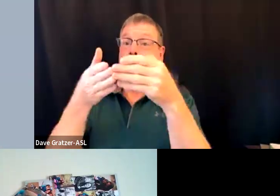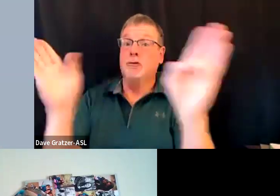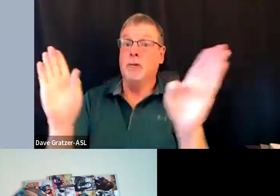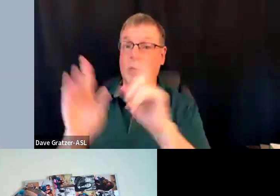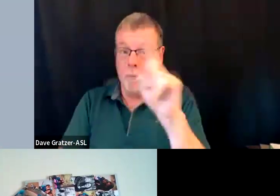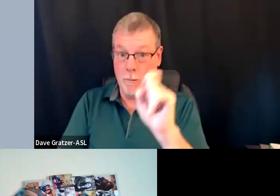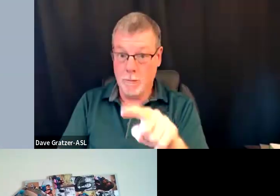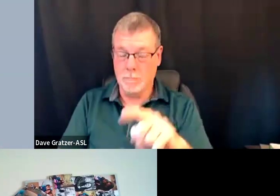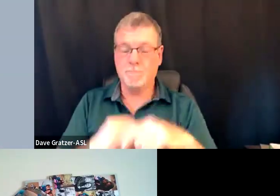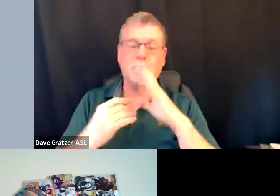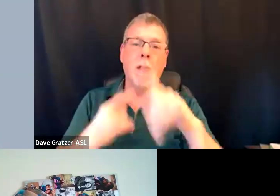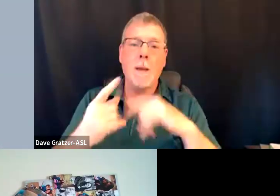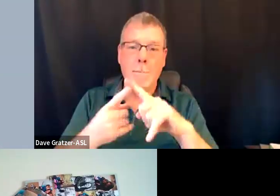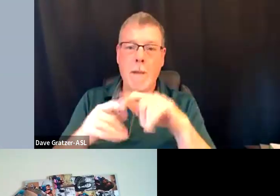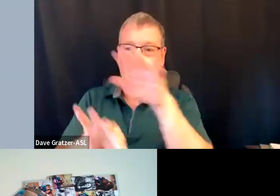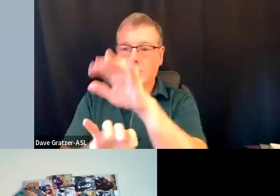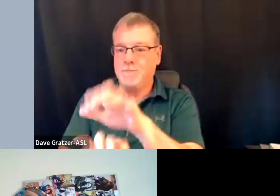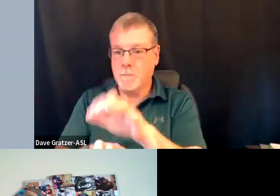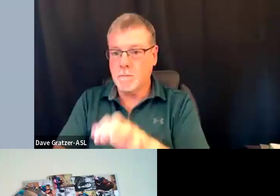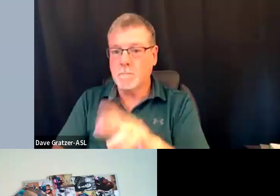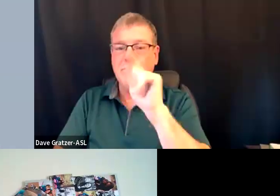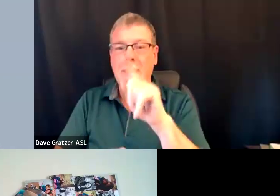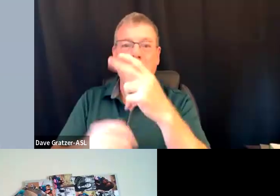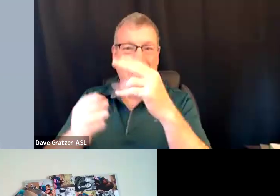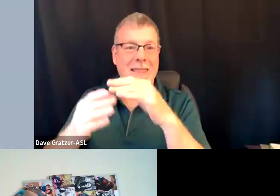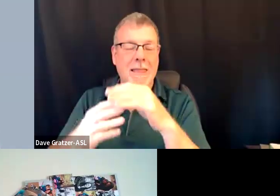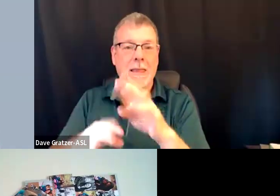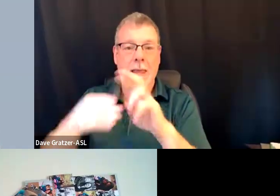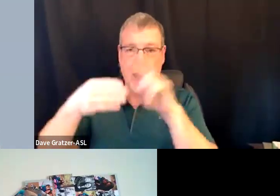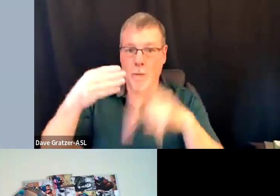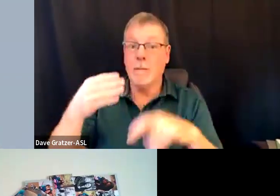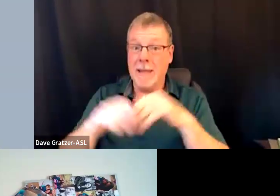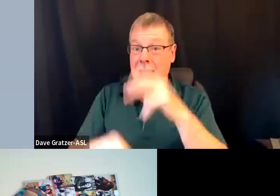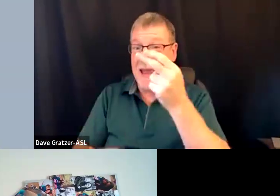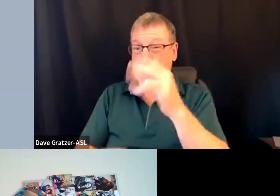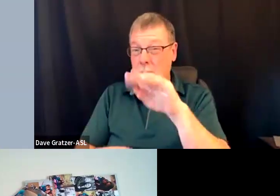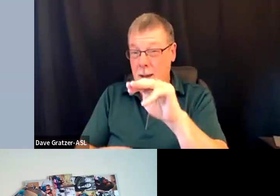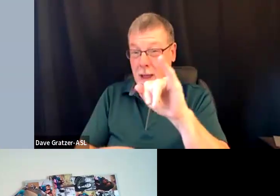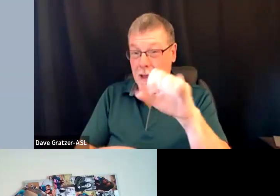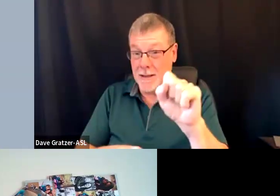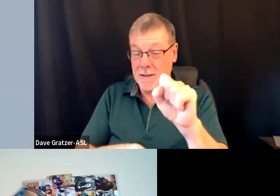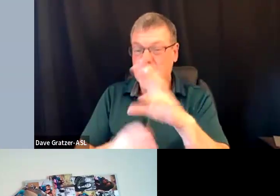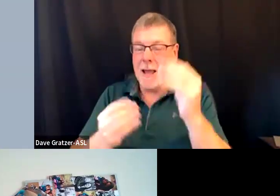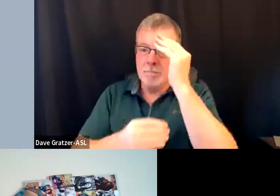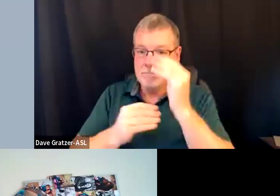about entering in your PATH outcome data in HMIS, uploading that information or entering that information